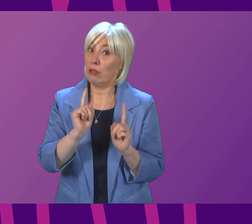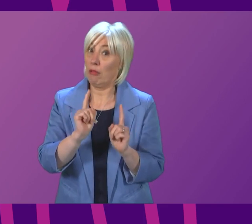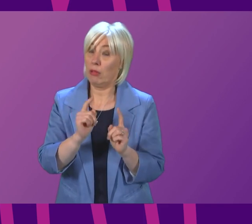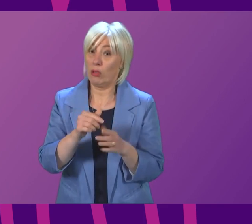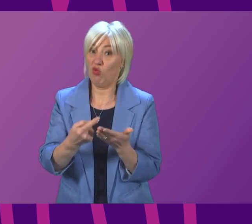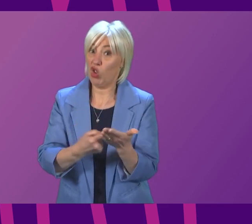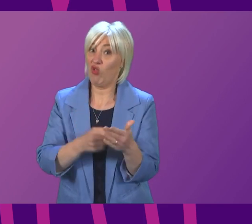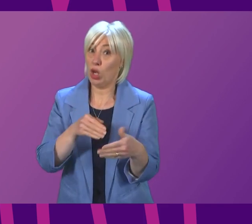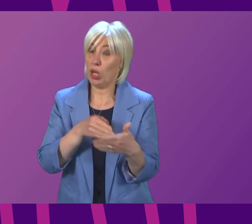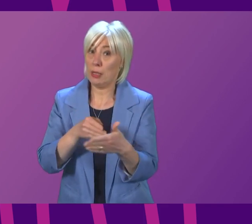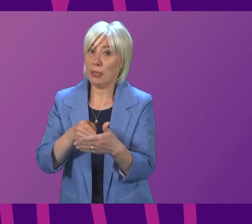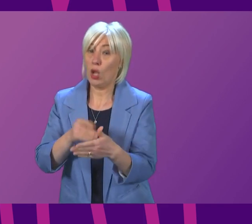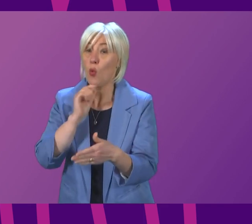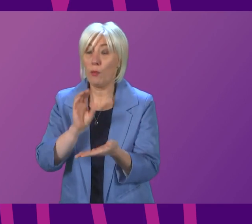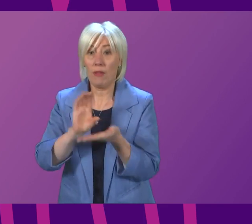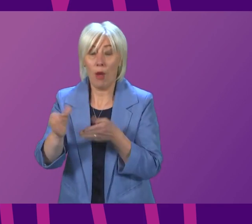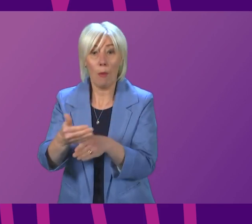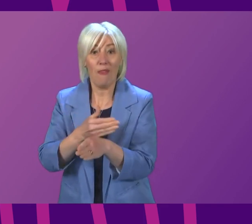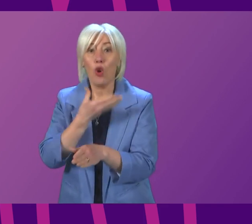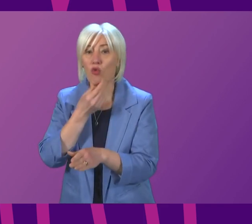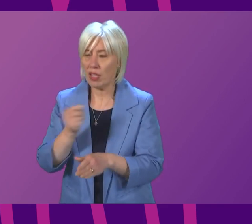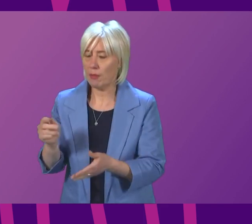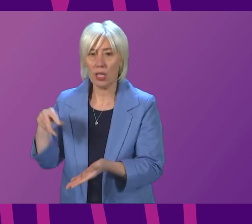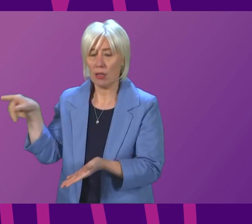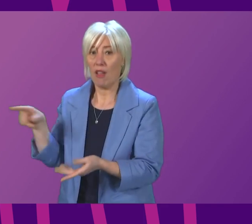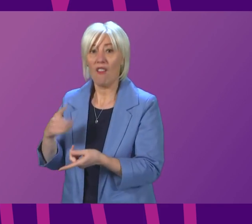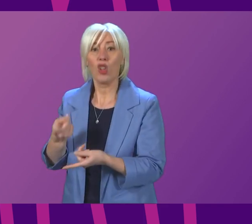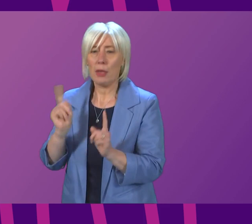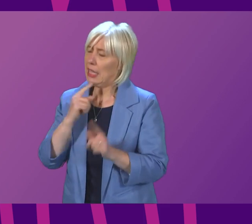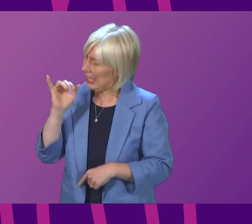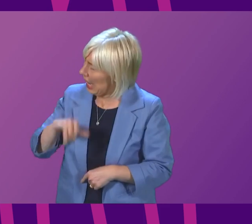The First Minister stood there and promised to do everything possible to deliver that,